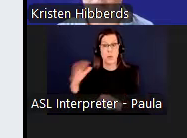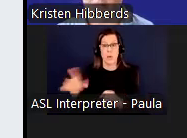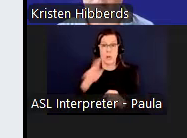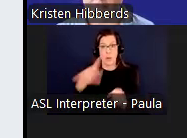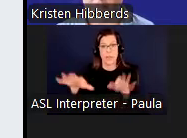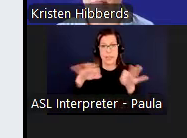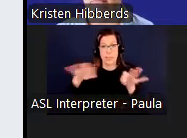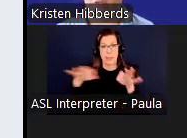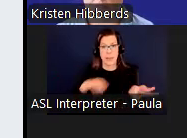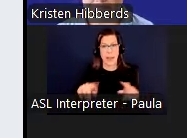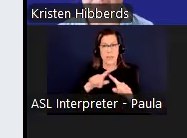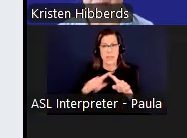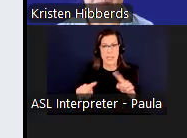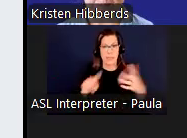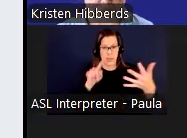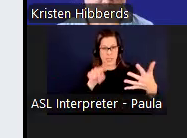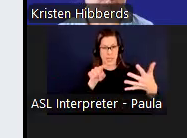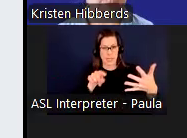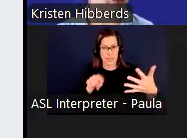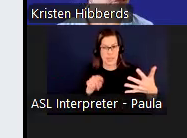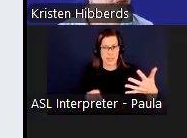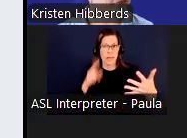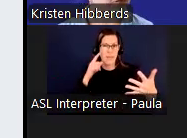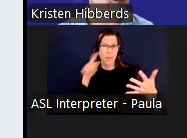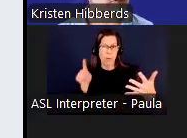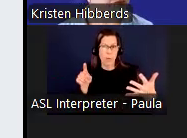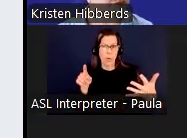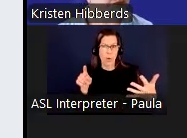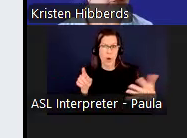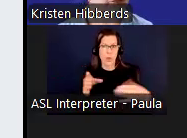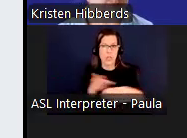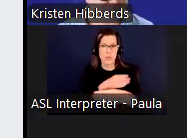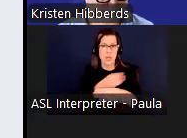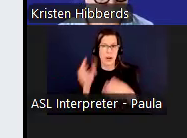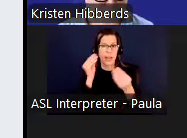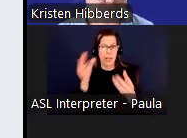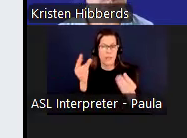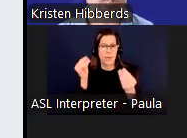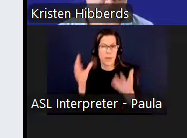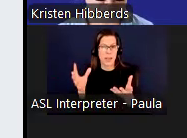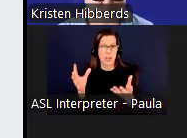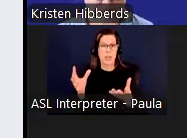differences of of of of of sharing some of that information with certain reporters.